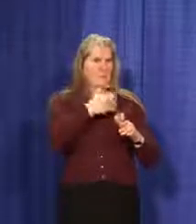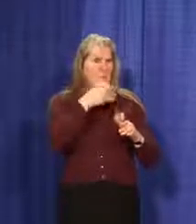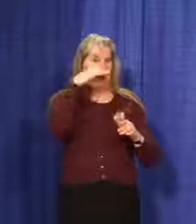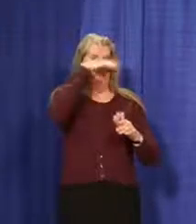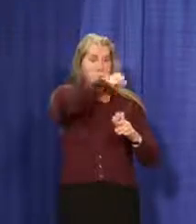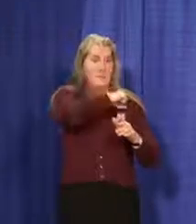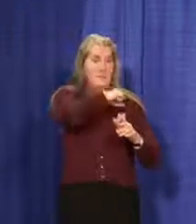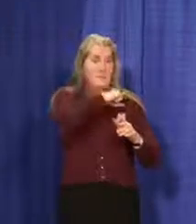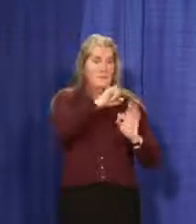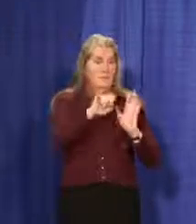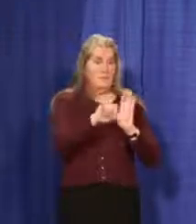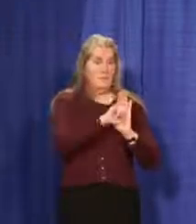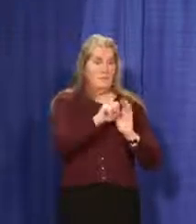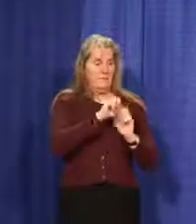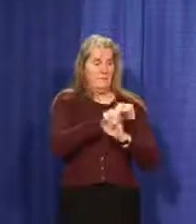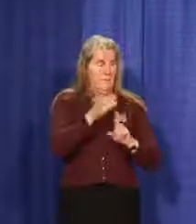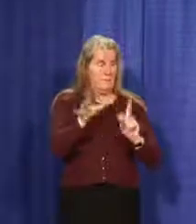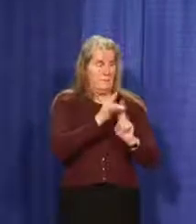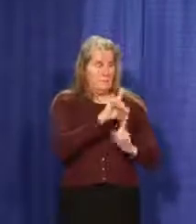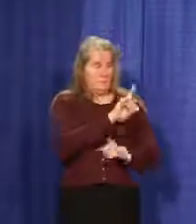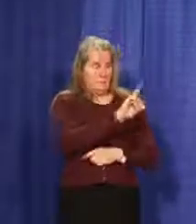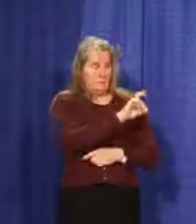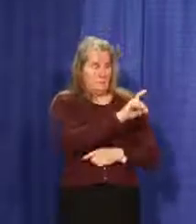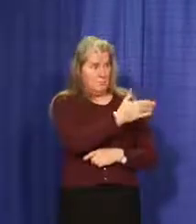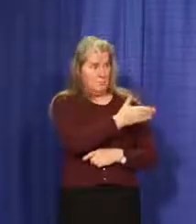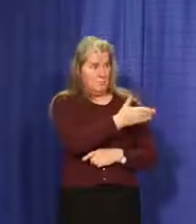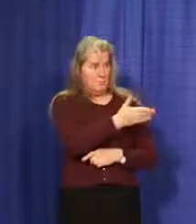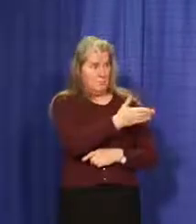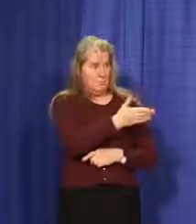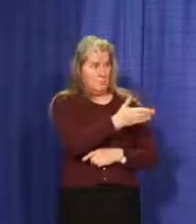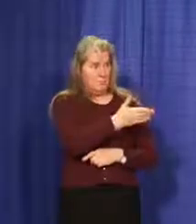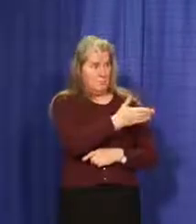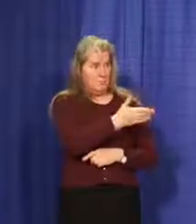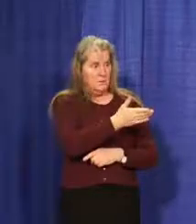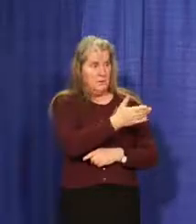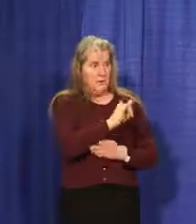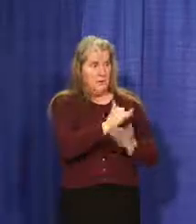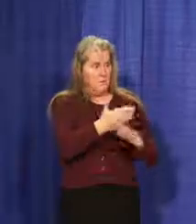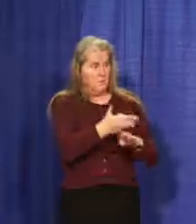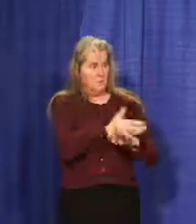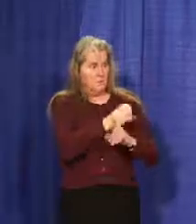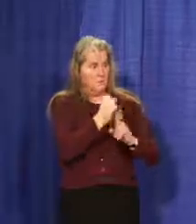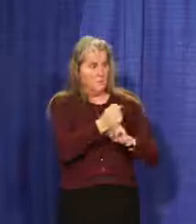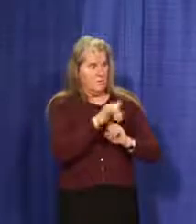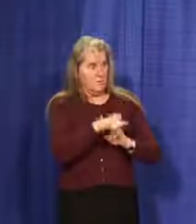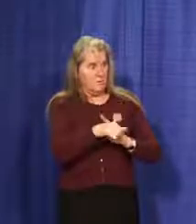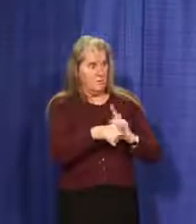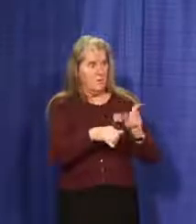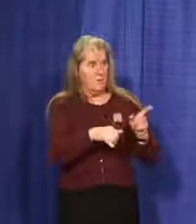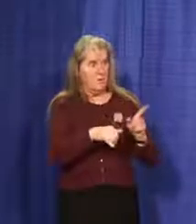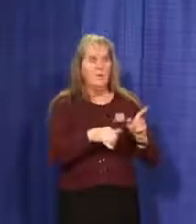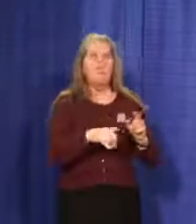missed, and can that be helped?